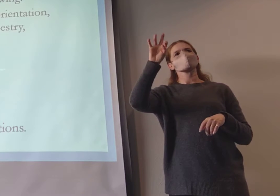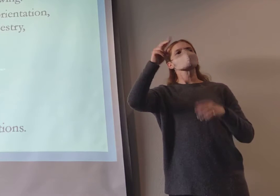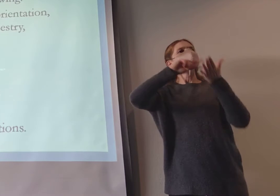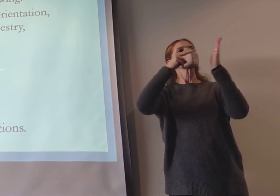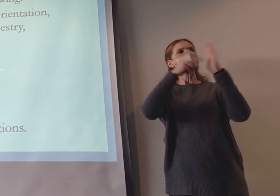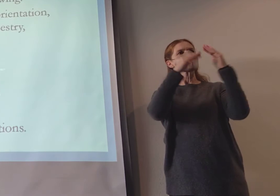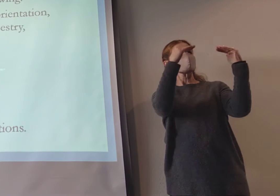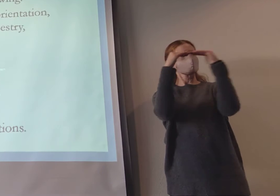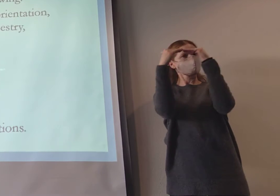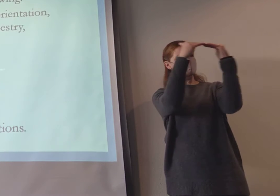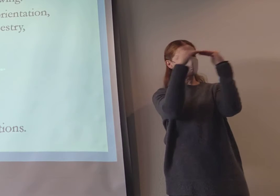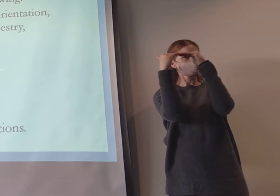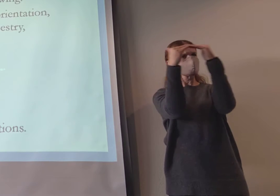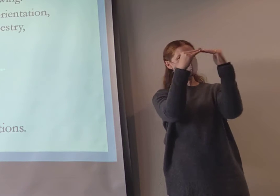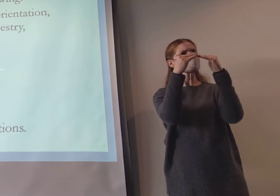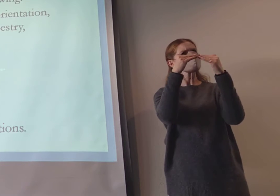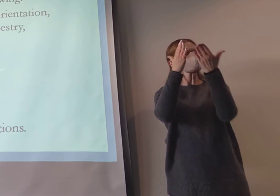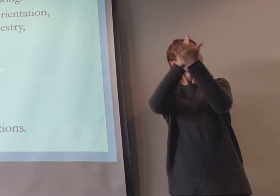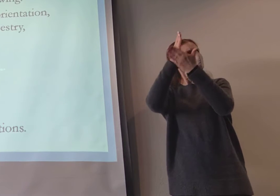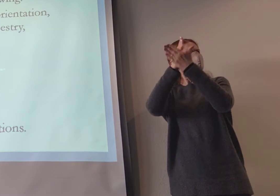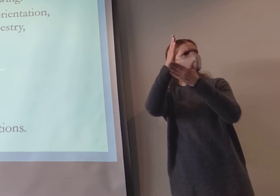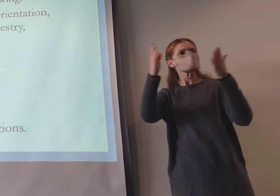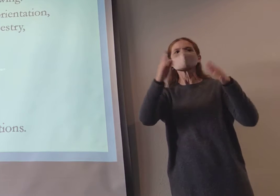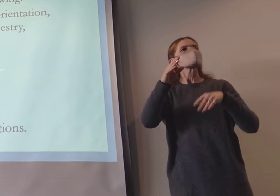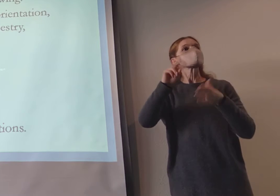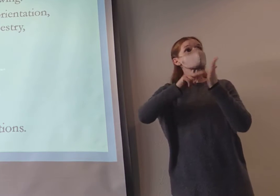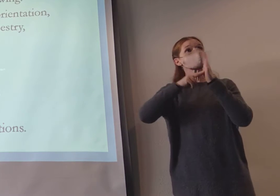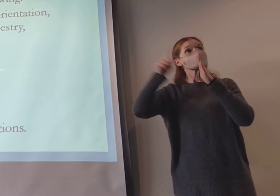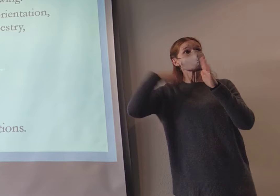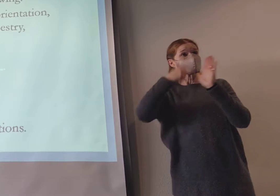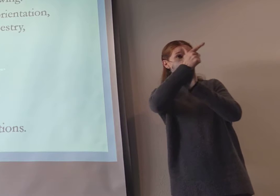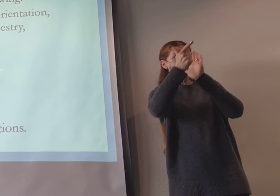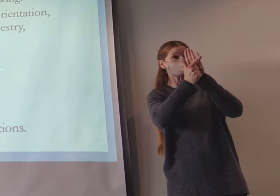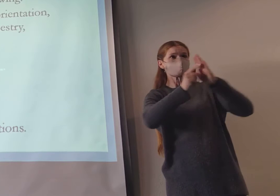They cannot ask you about your race, color, religion.